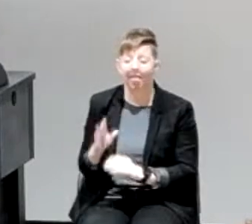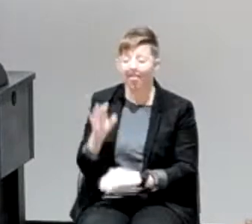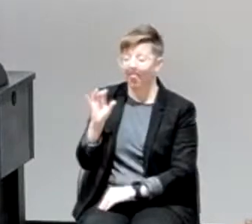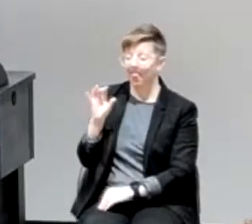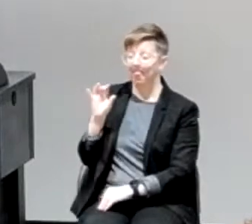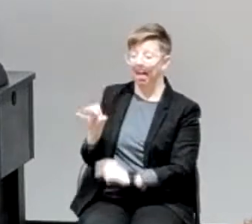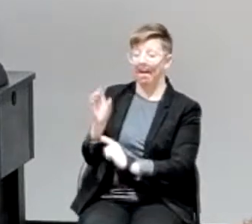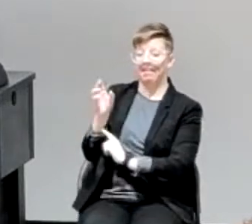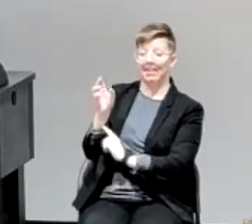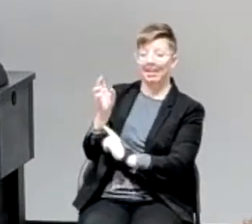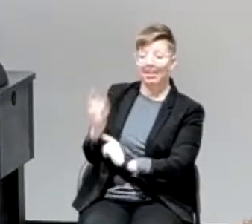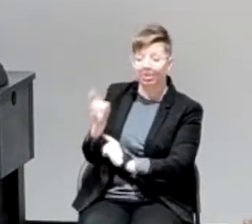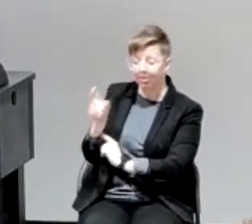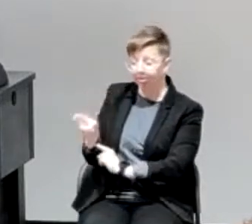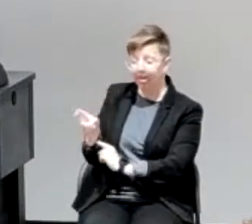relationship in enslaving and brutalizing Native